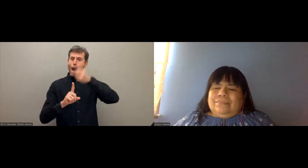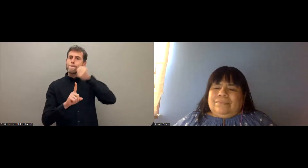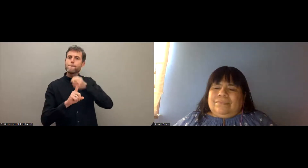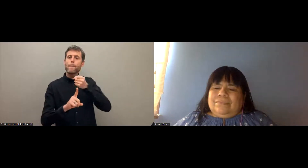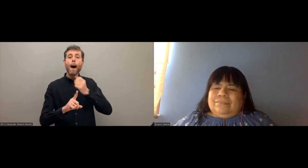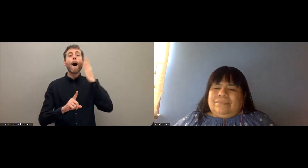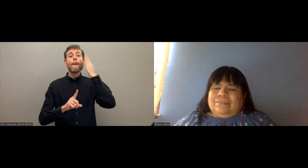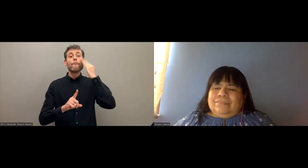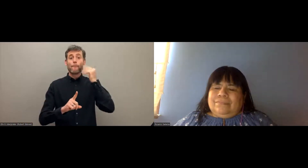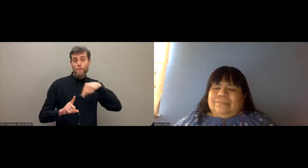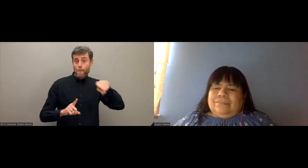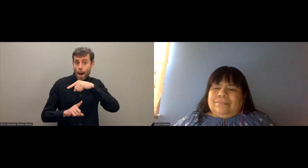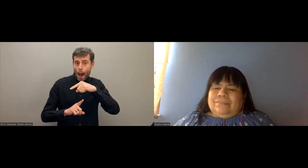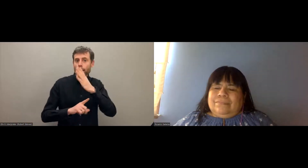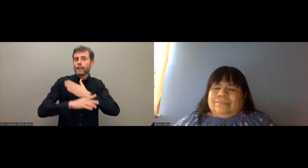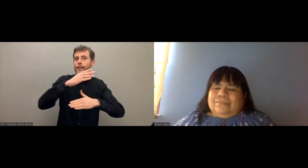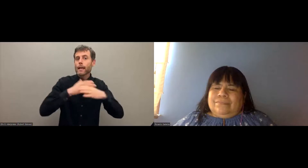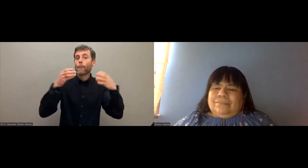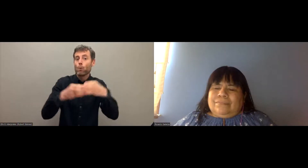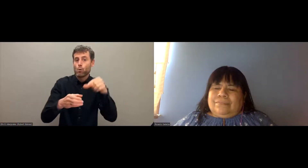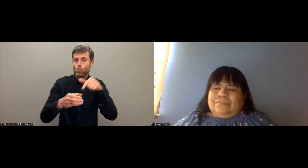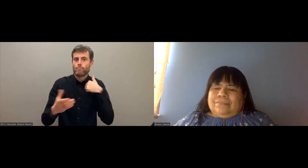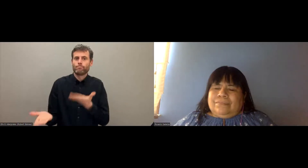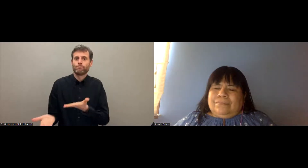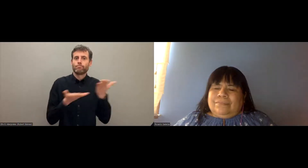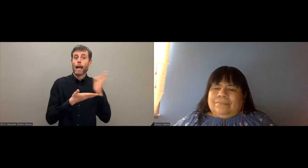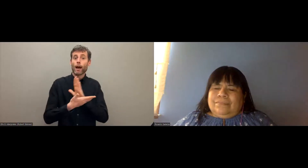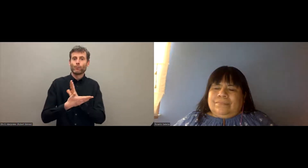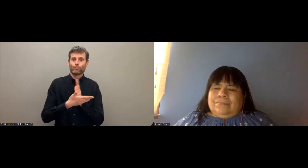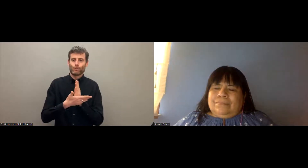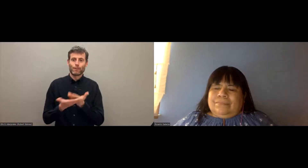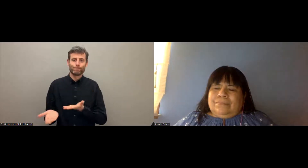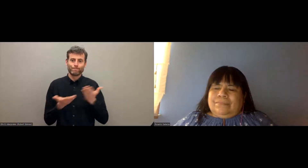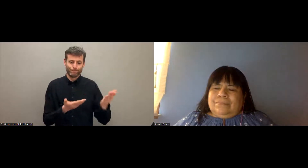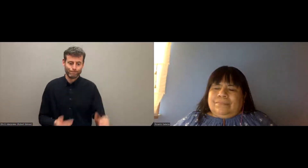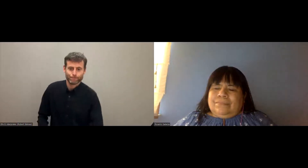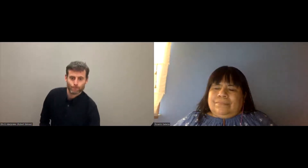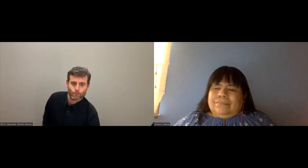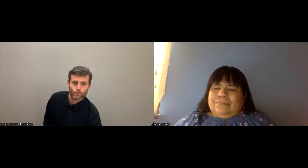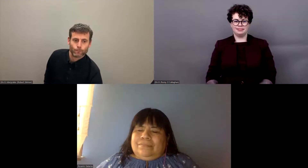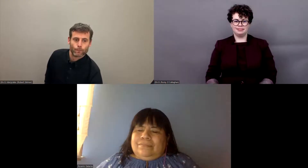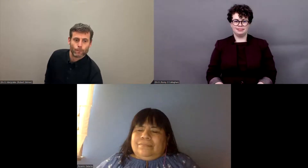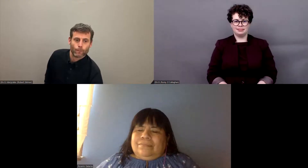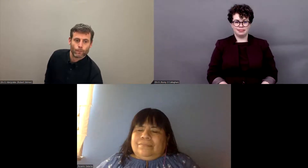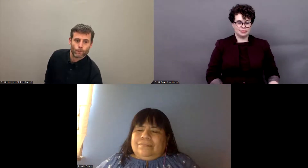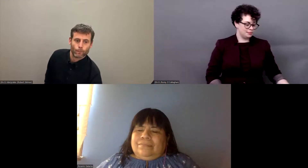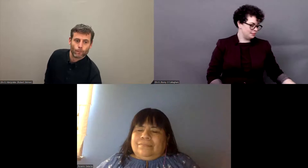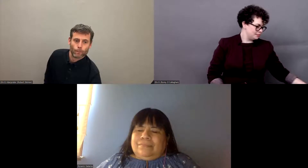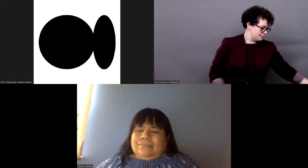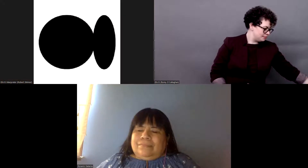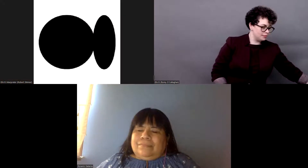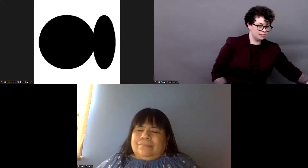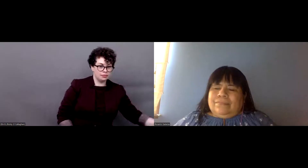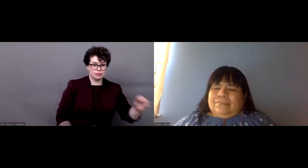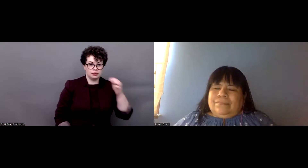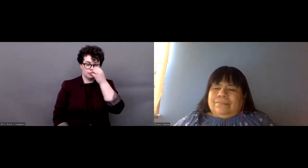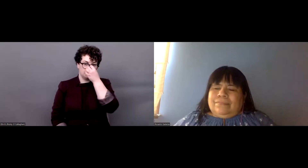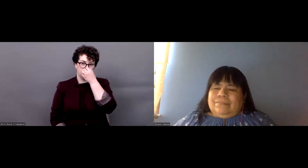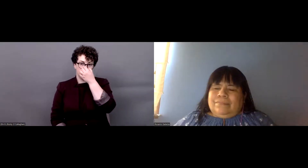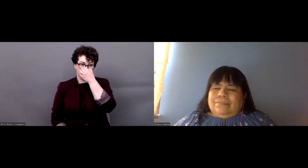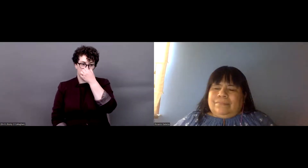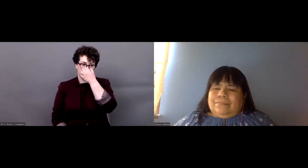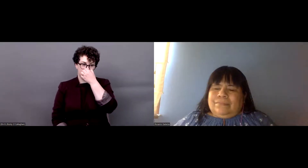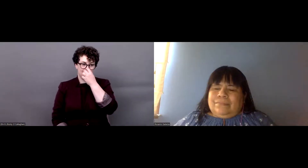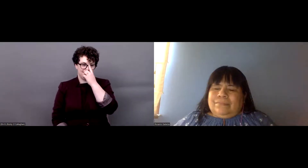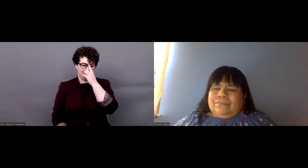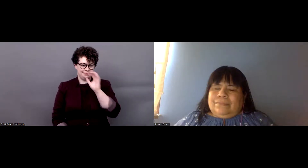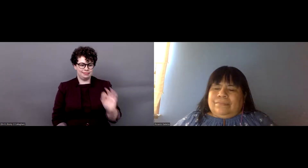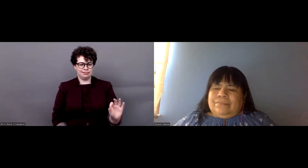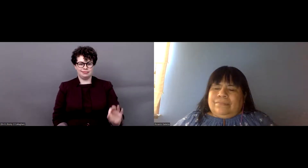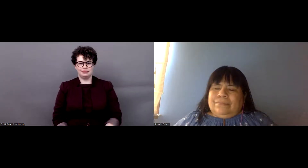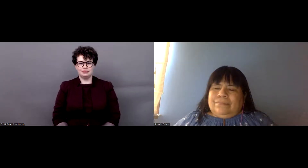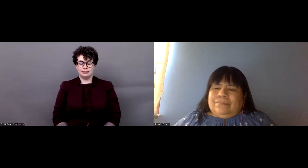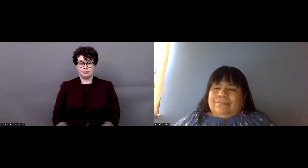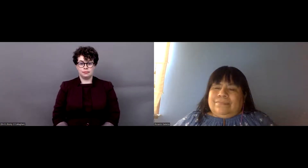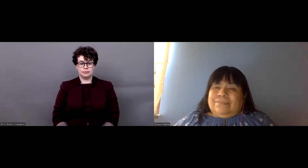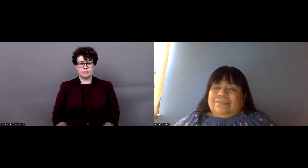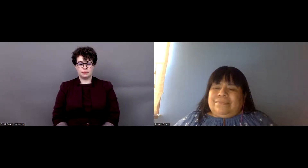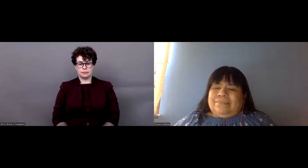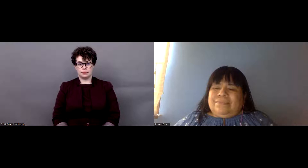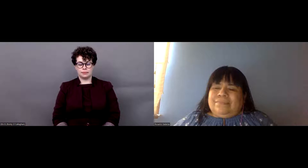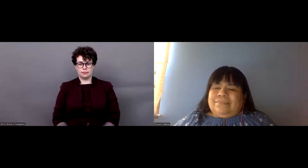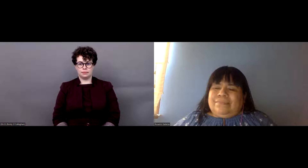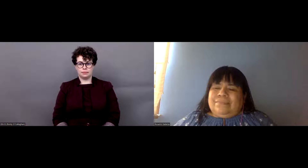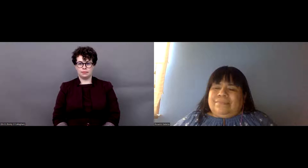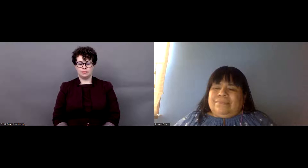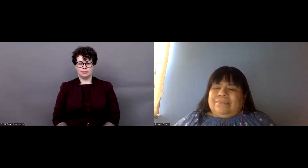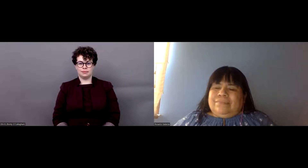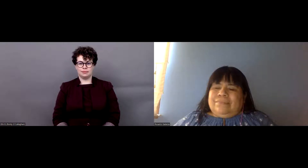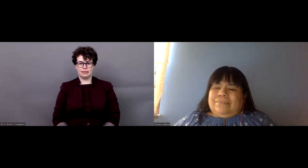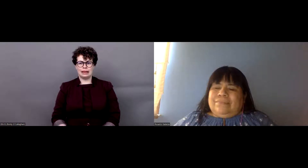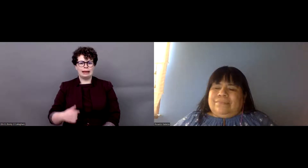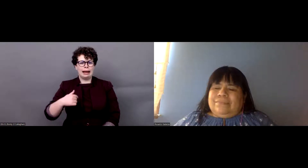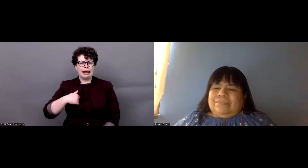disabilities in Brazil. Luciana, the floor is yours.